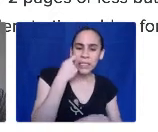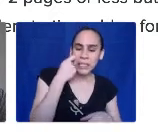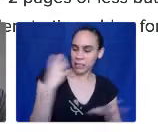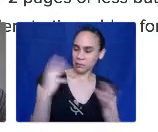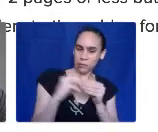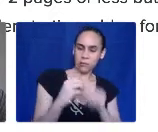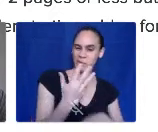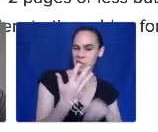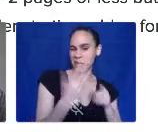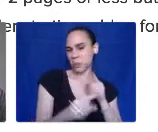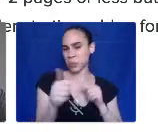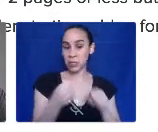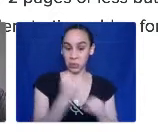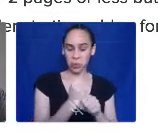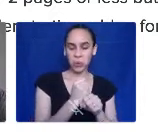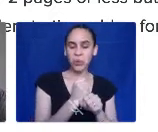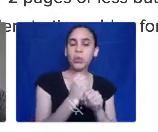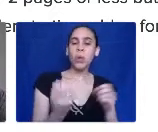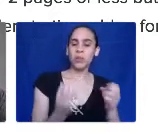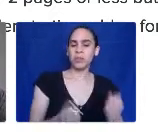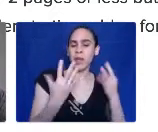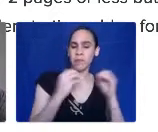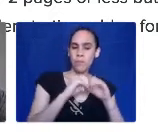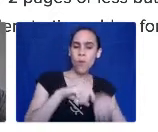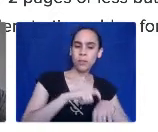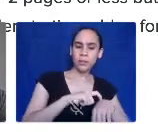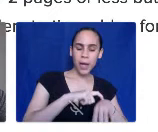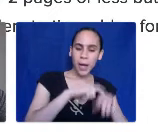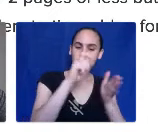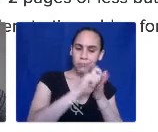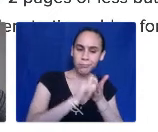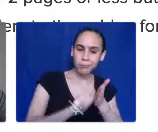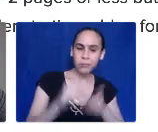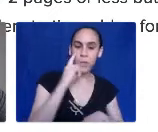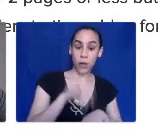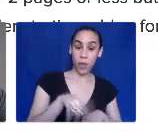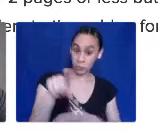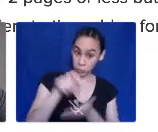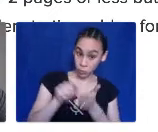on right um if you're a writer you want to improve your writing start a blog get on twitter